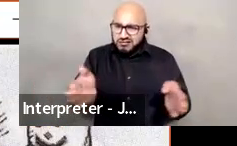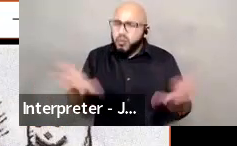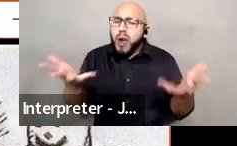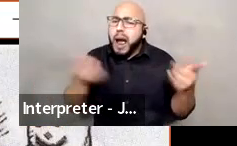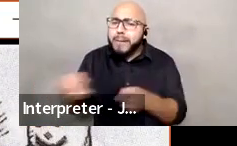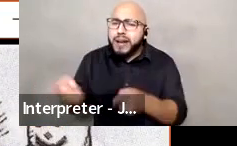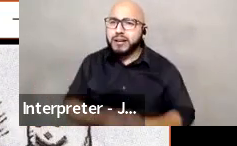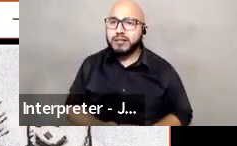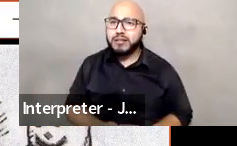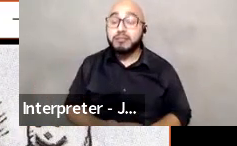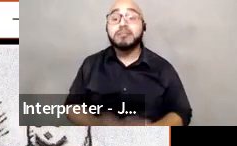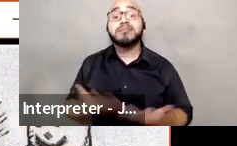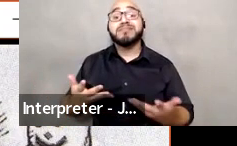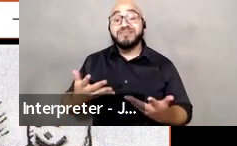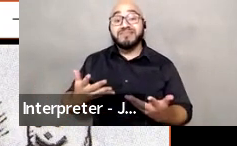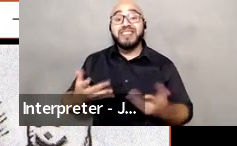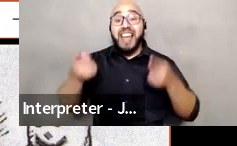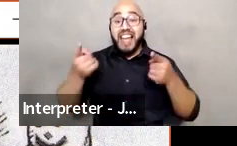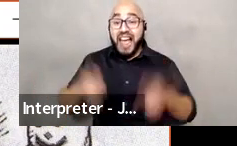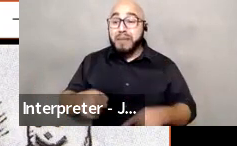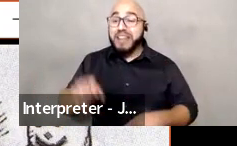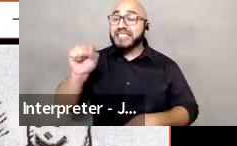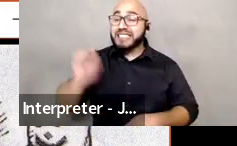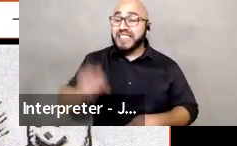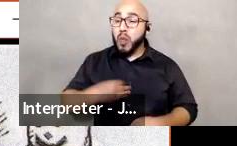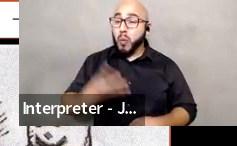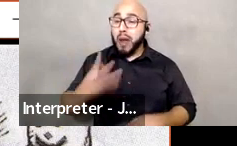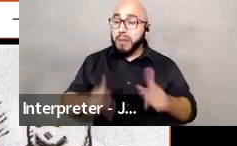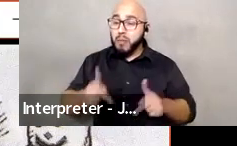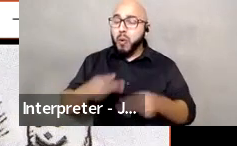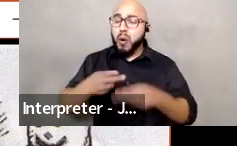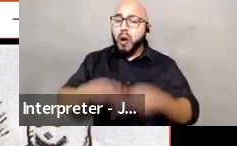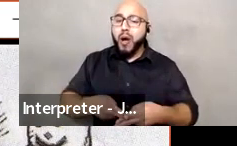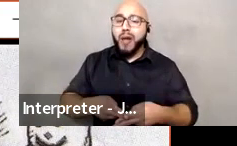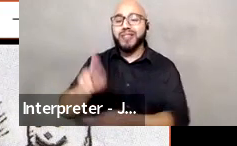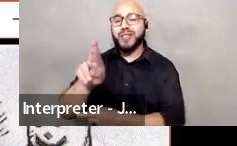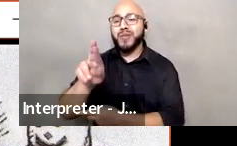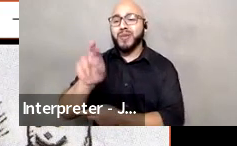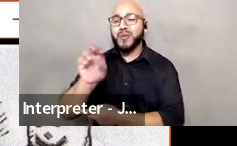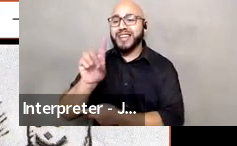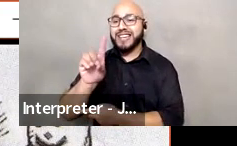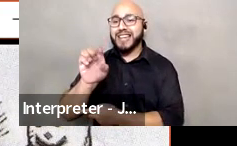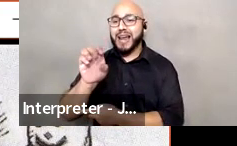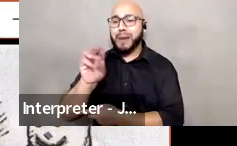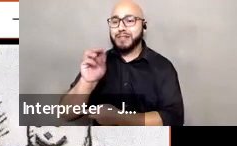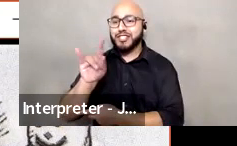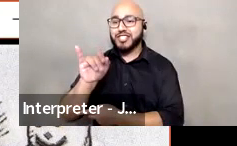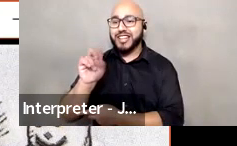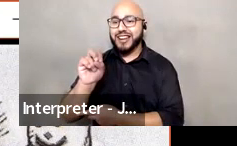What happened was what southern white people called redemption. Of the South. Redemption